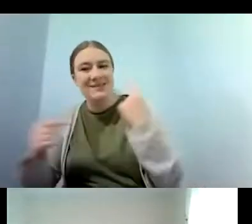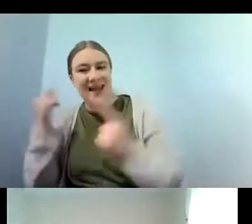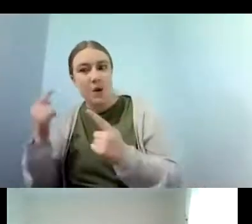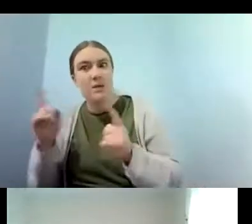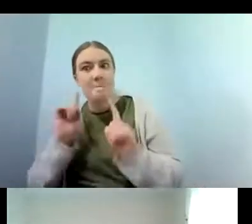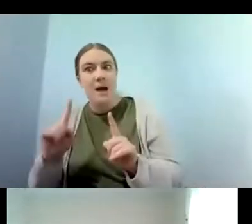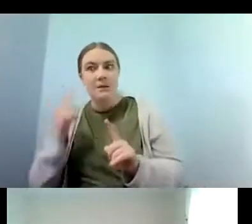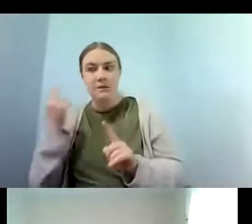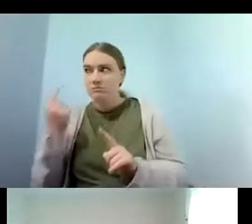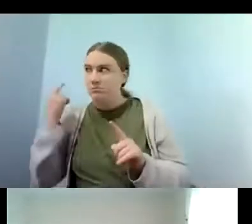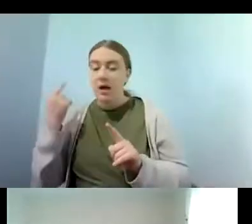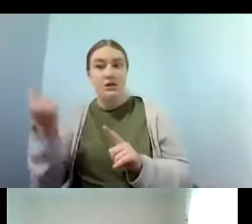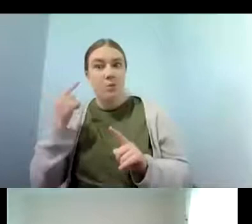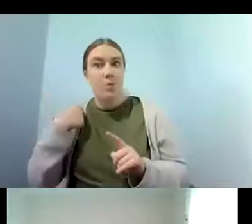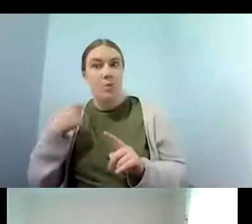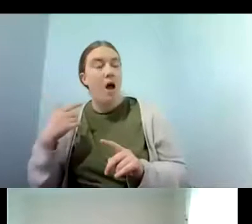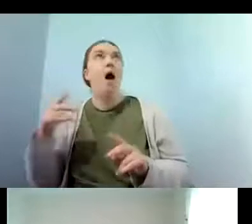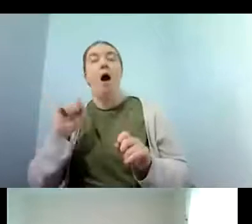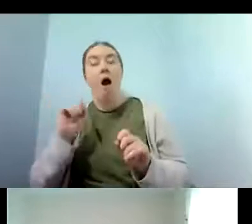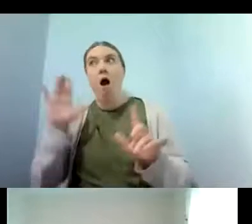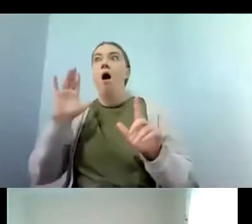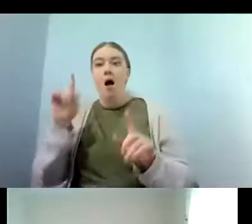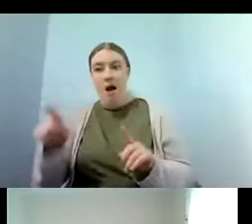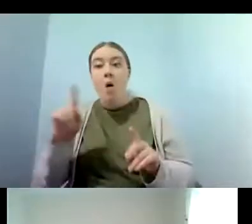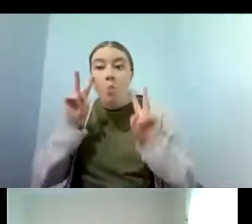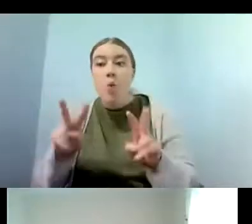look at some of the videos i've shared on youtube because it really is quite amazing